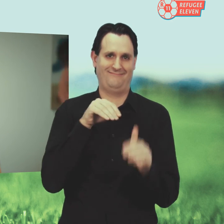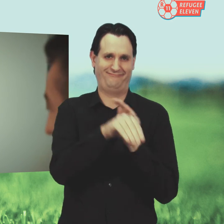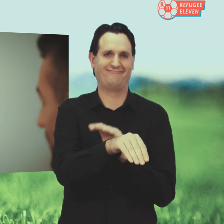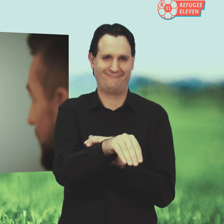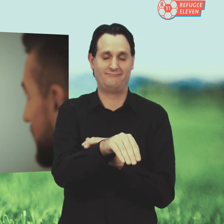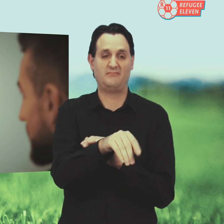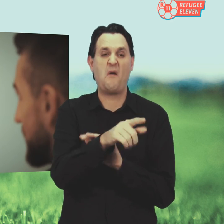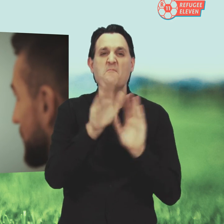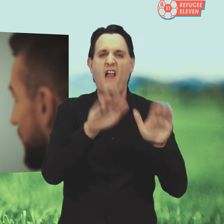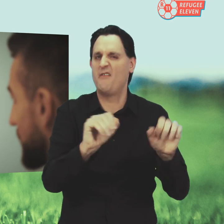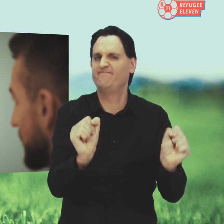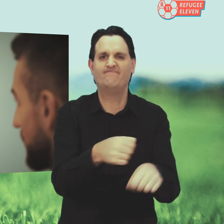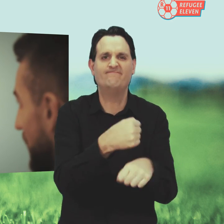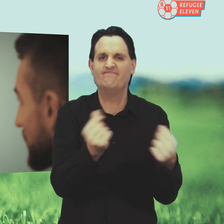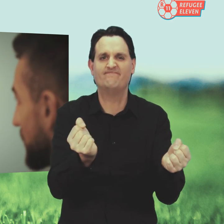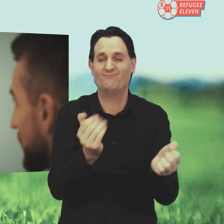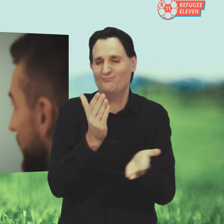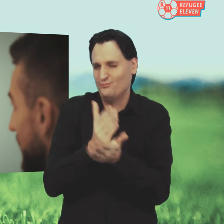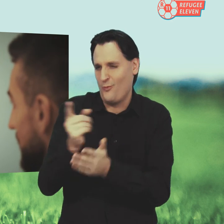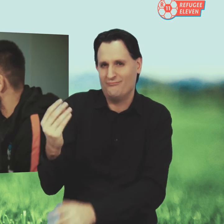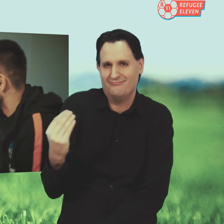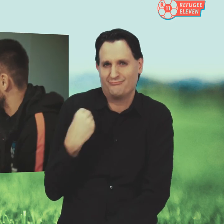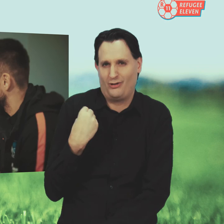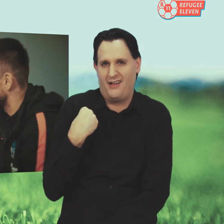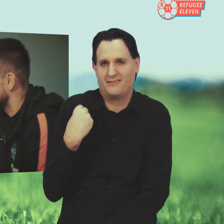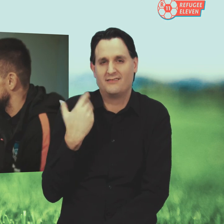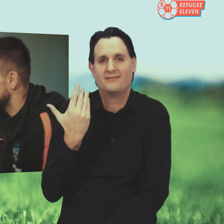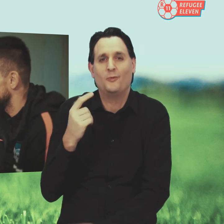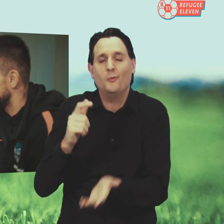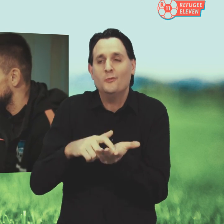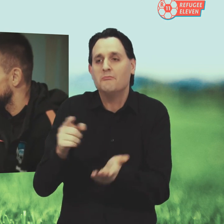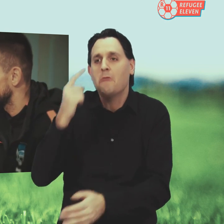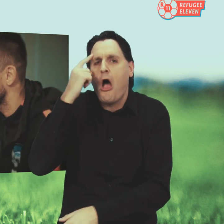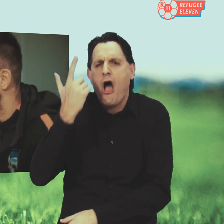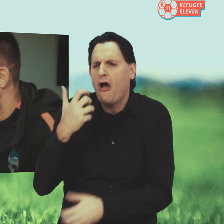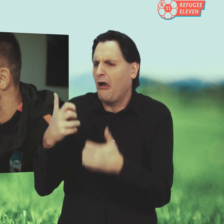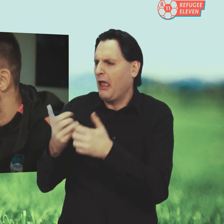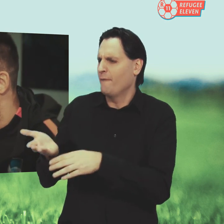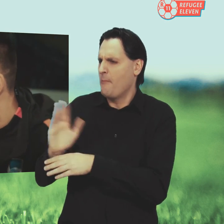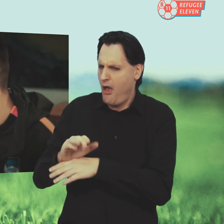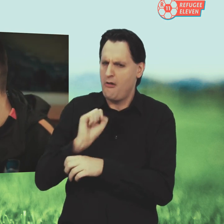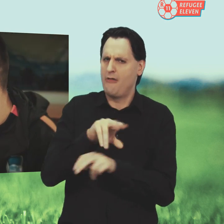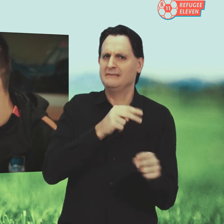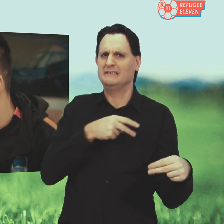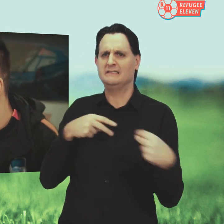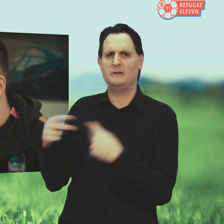But we couldn't stay there. Like you said, they thought at the time that the war was over,